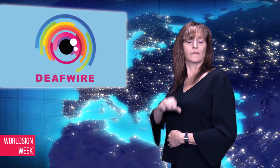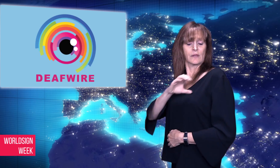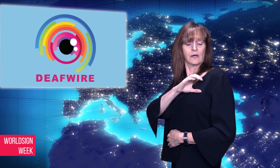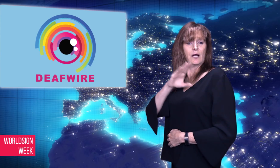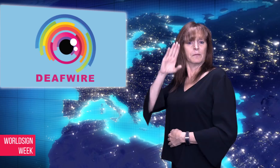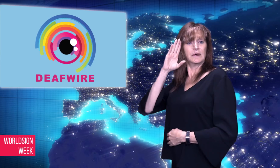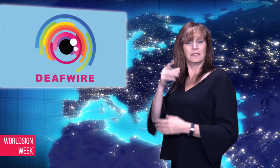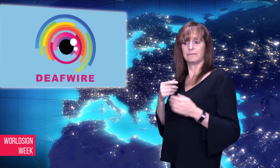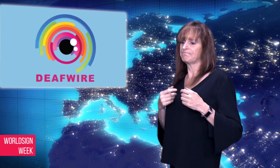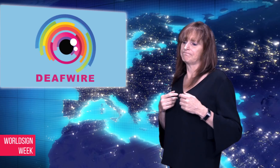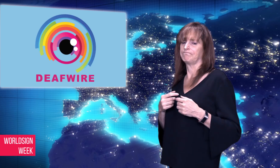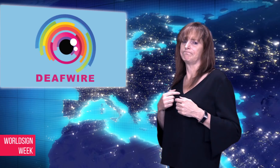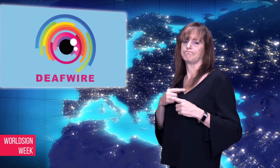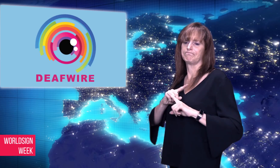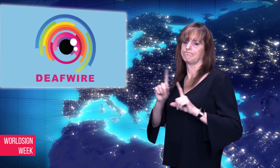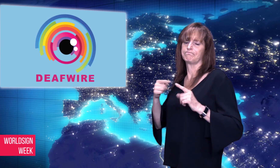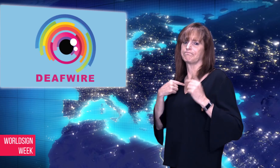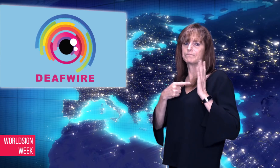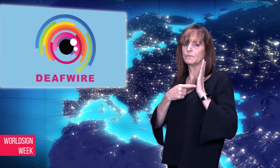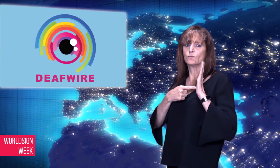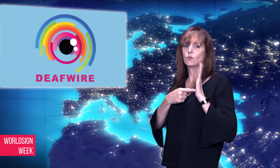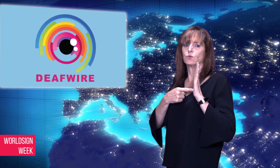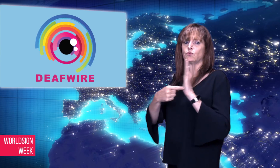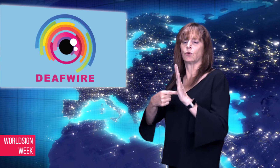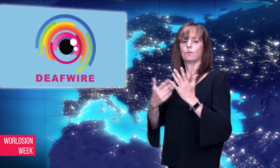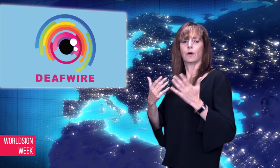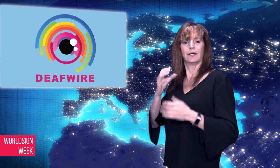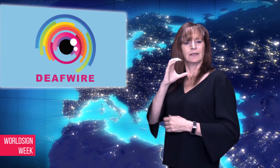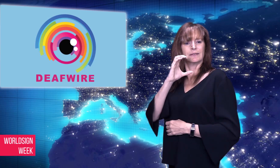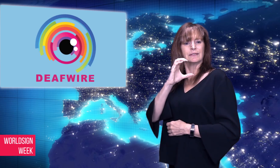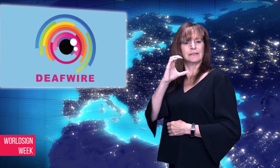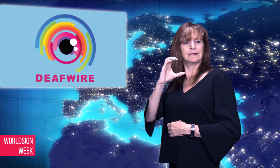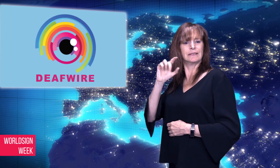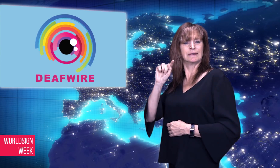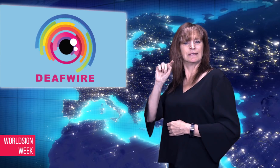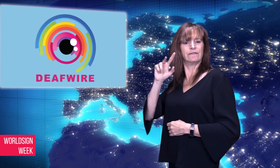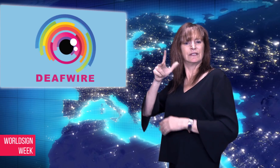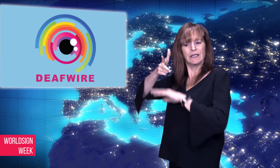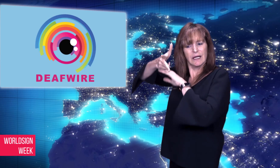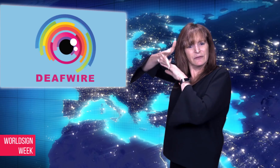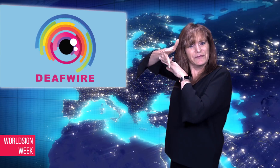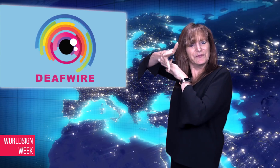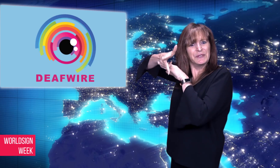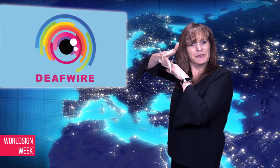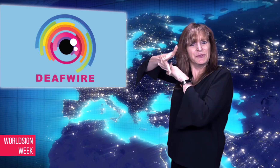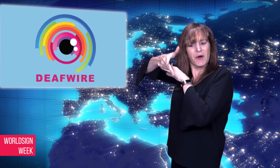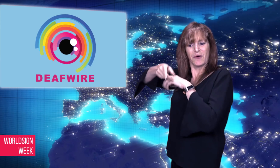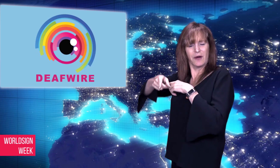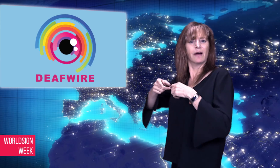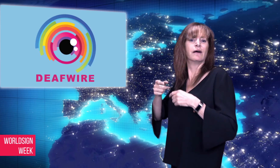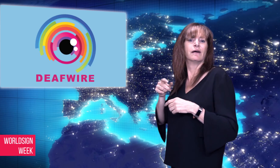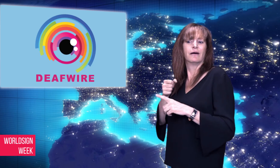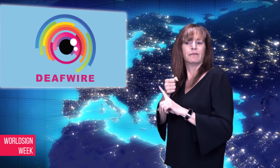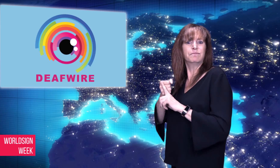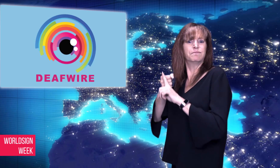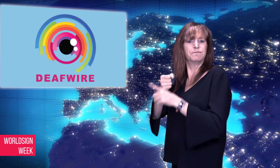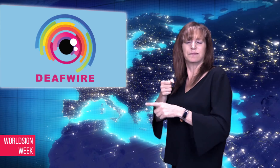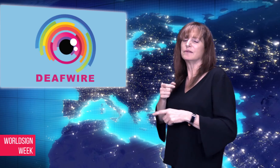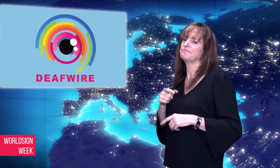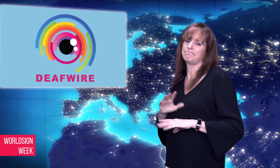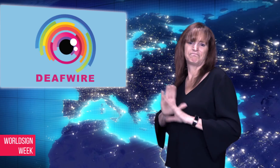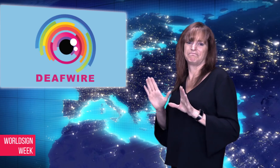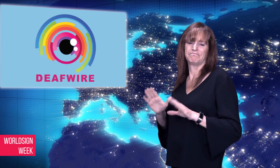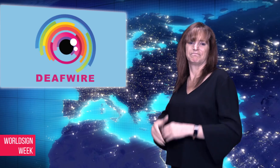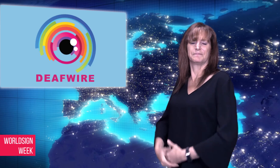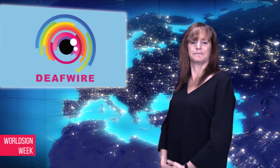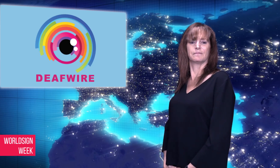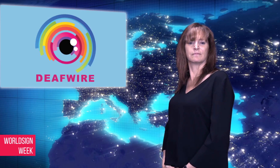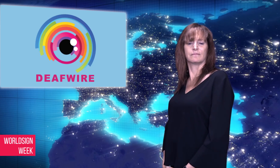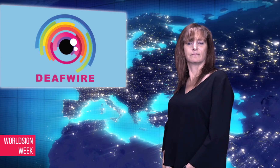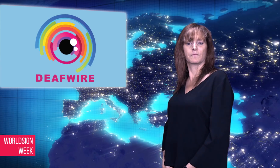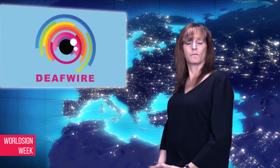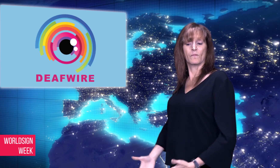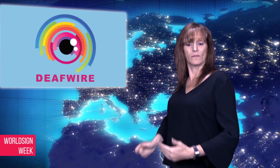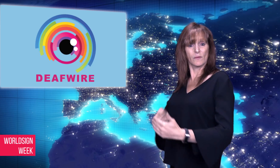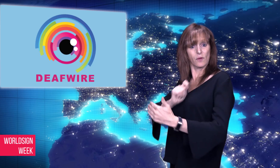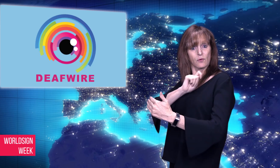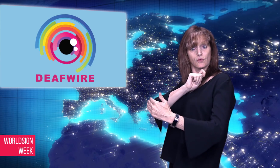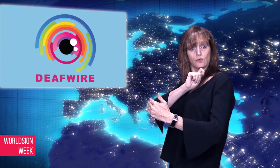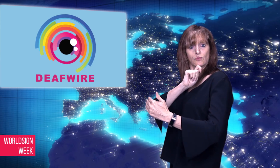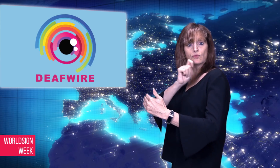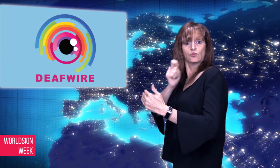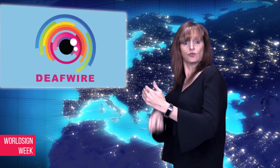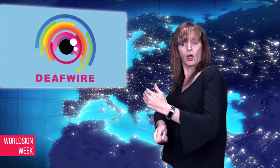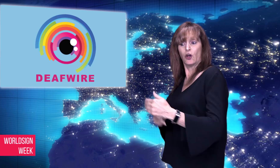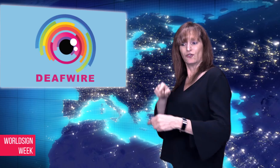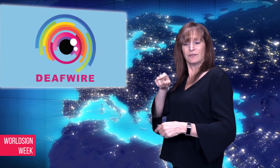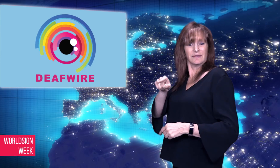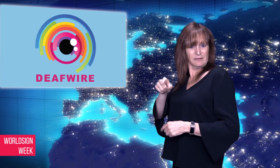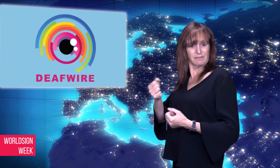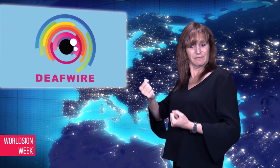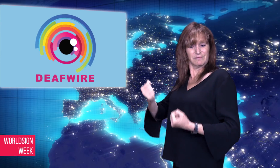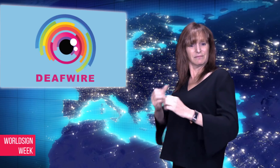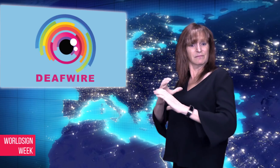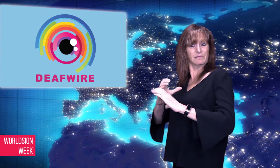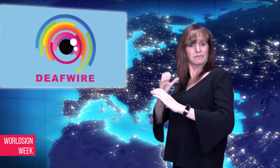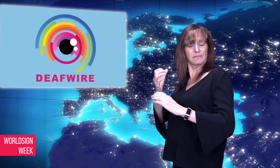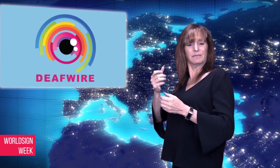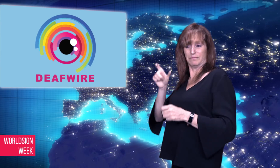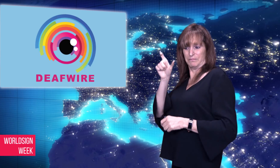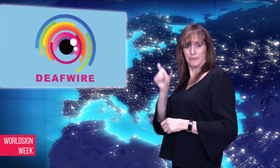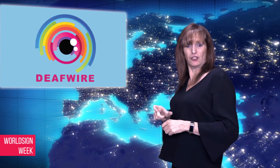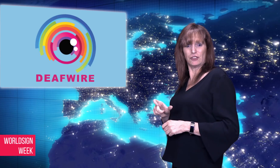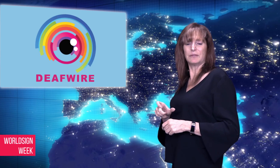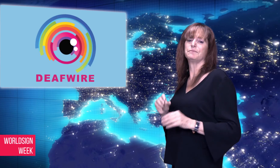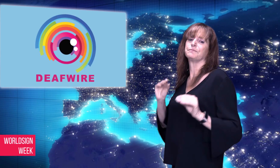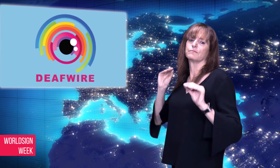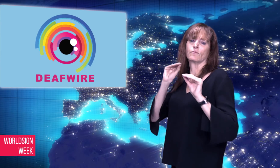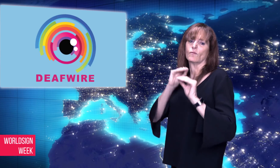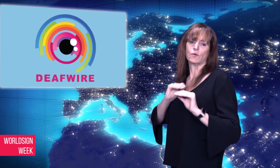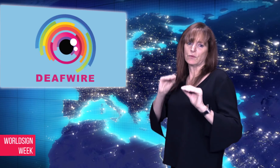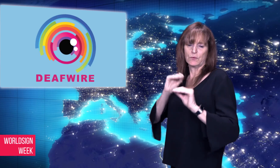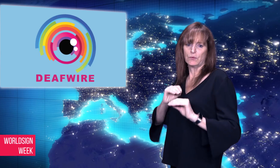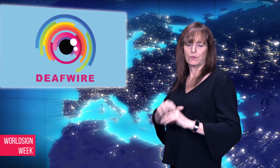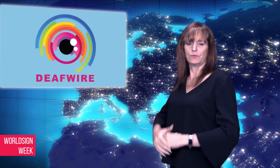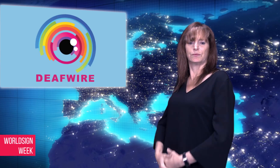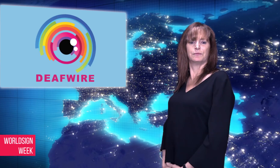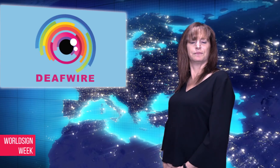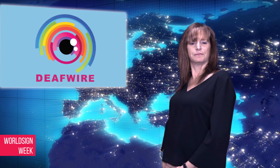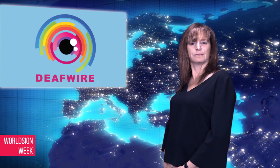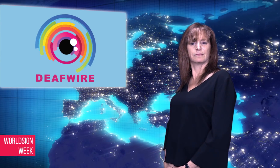have been laid against the truck driver.